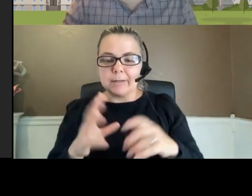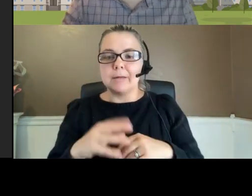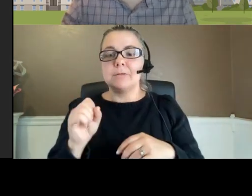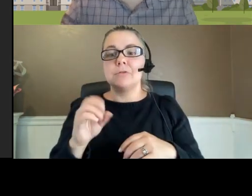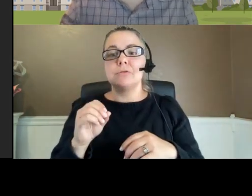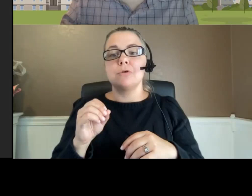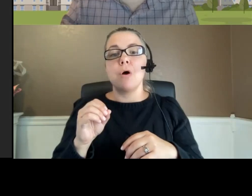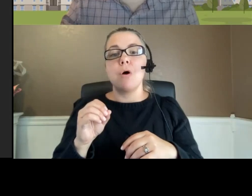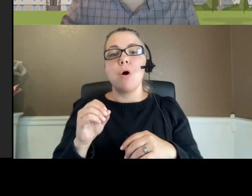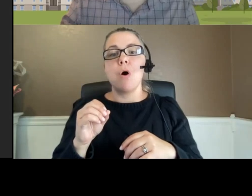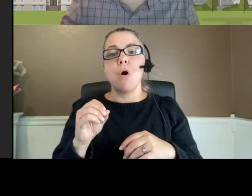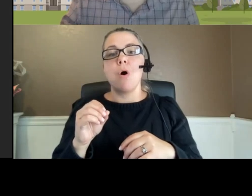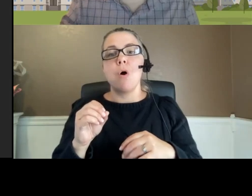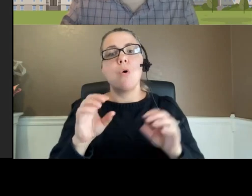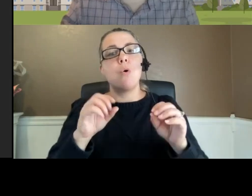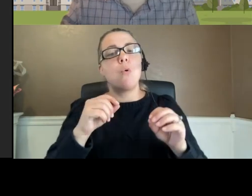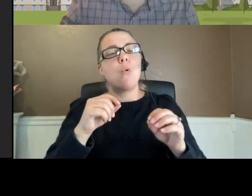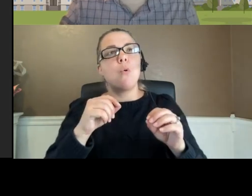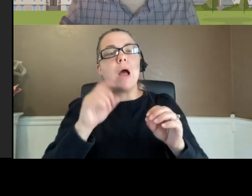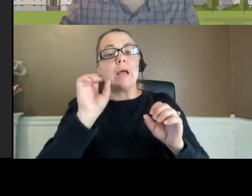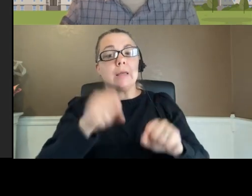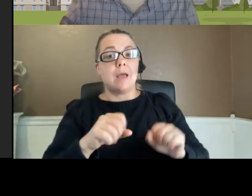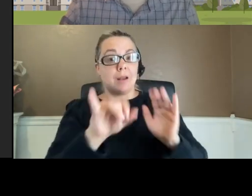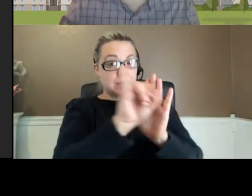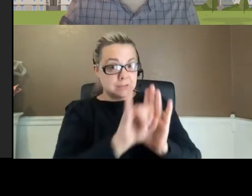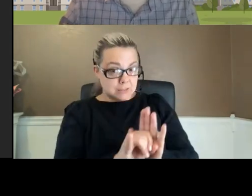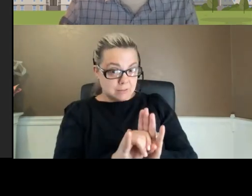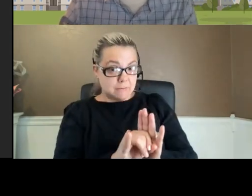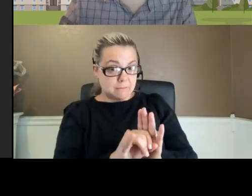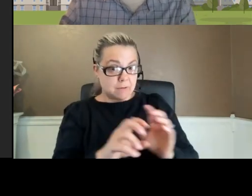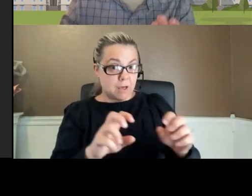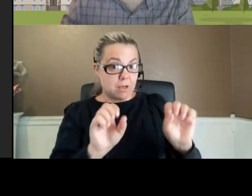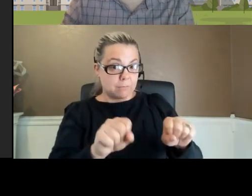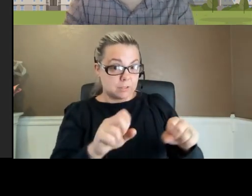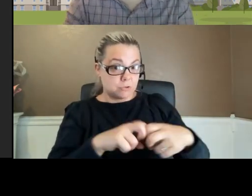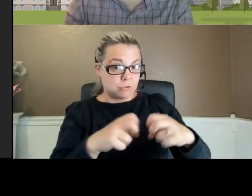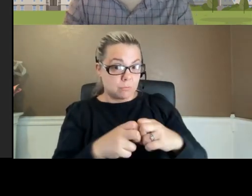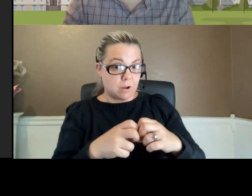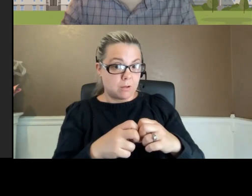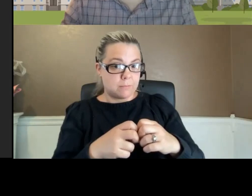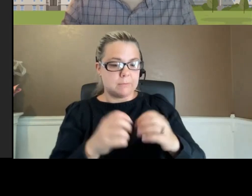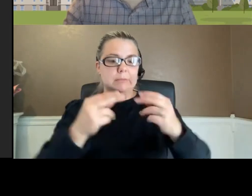it allows a human tester to see potential issues, to examine the image in the context of